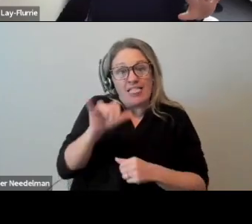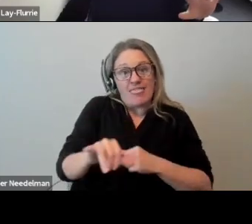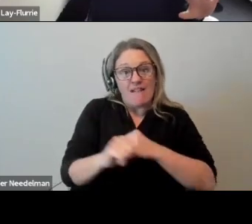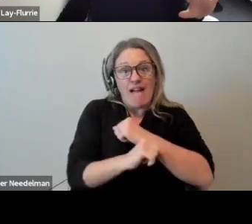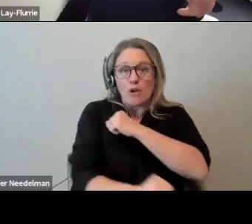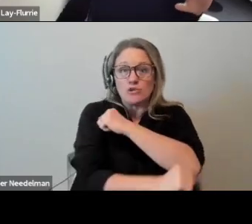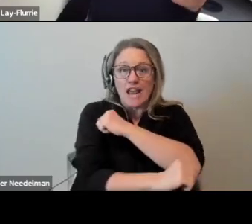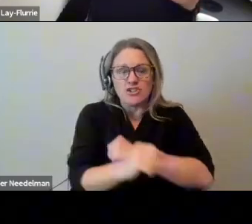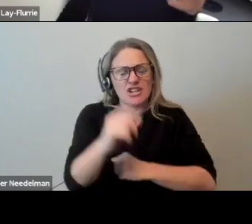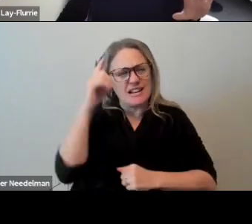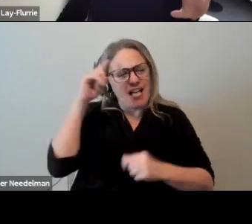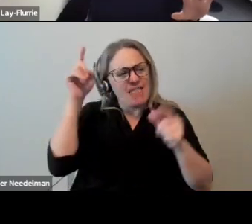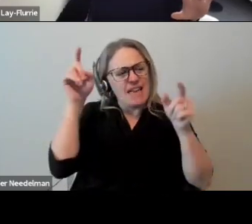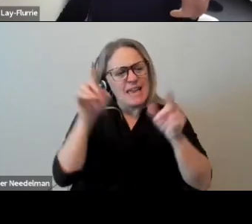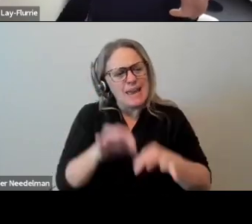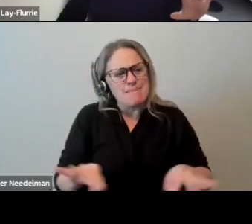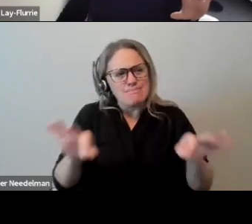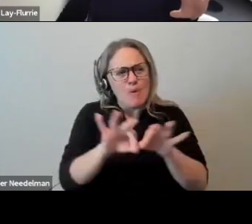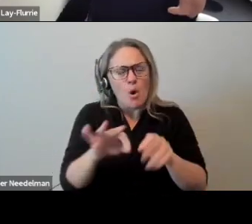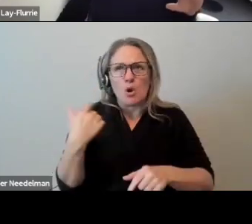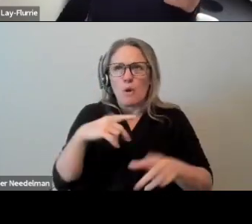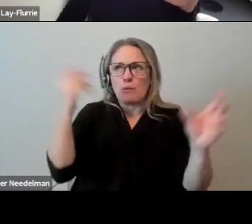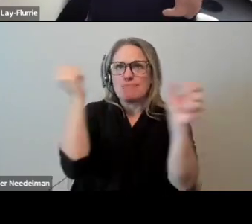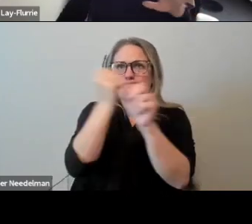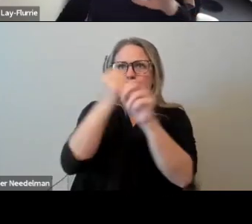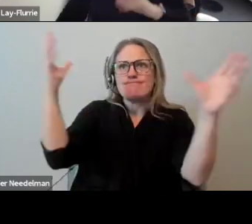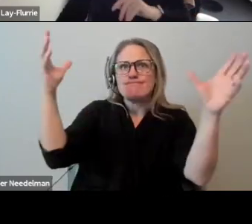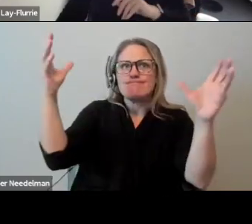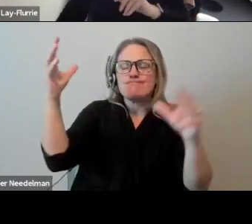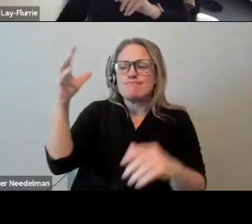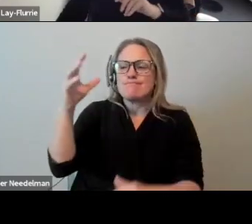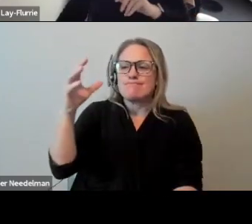important when we think about the era of AI.